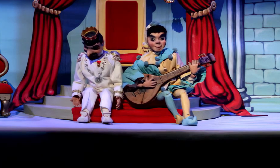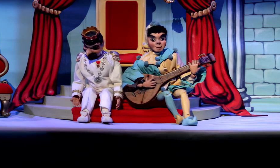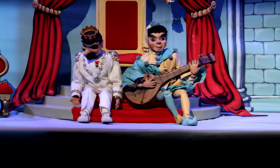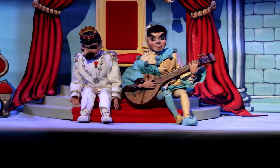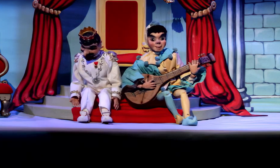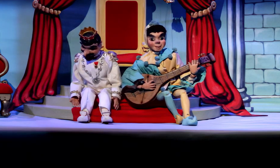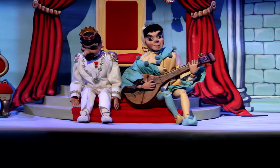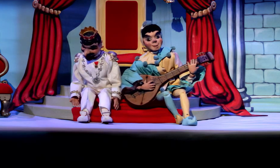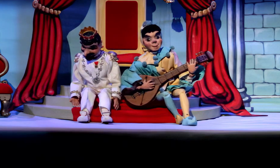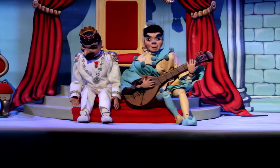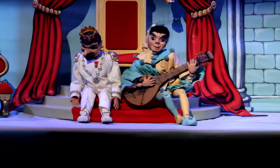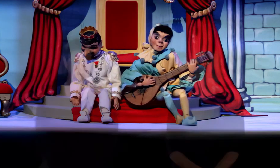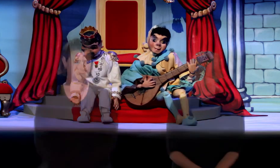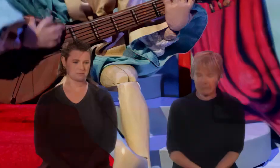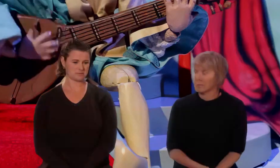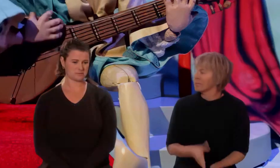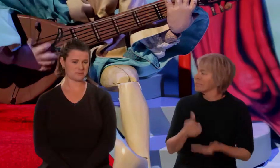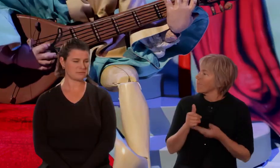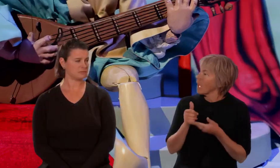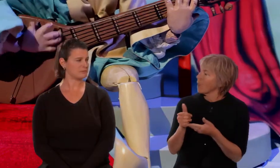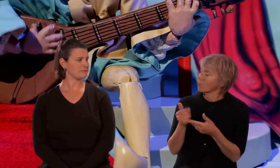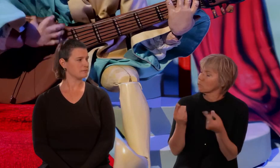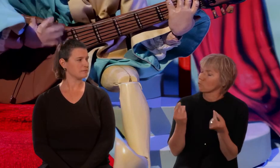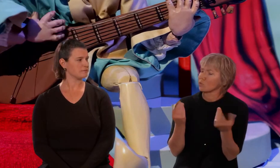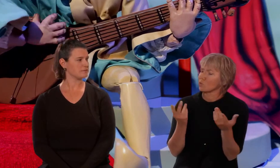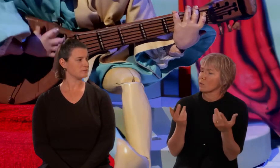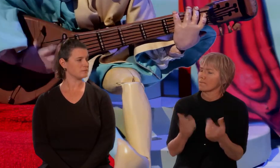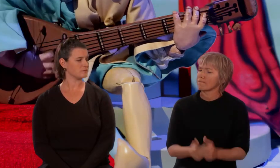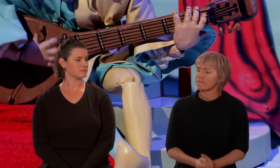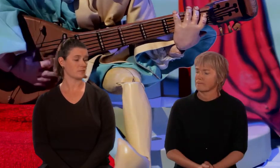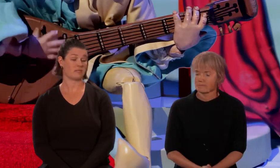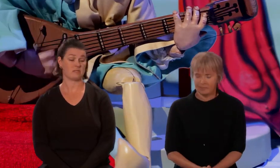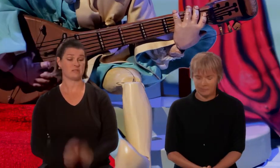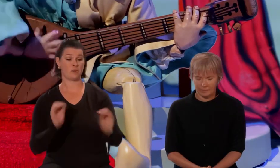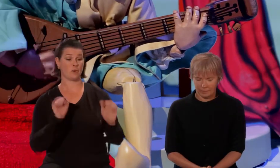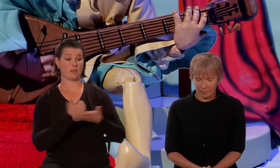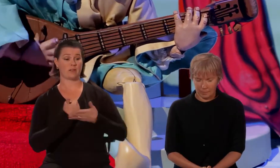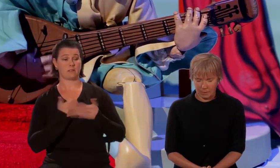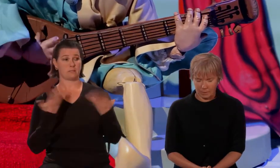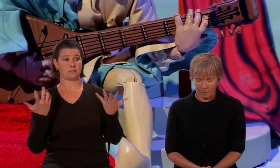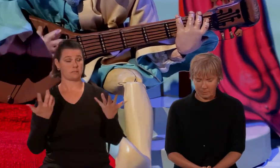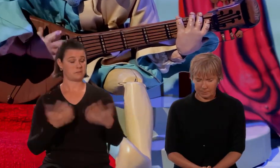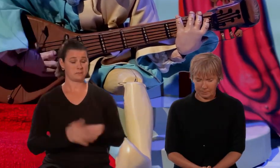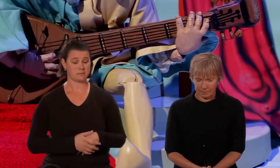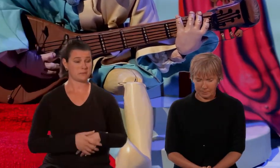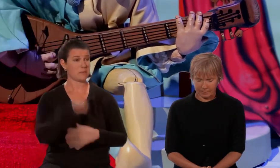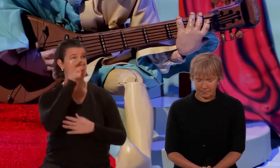[jester] What can I do for you, Your Majesty? [King] Nobody can do anything for me. The moon is coming up again.